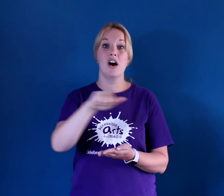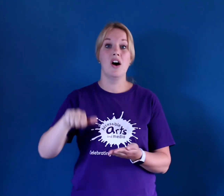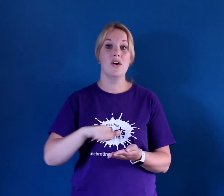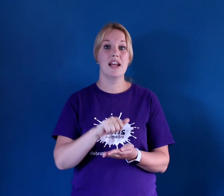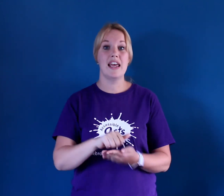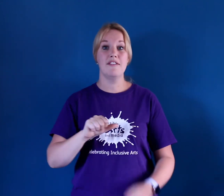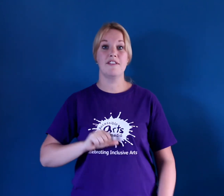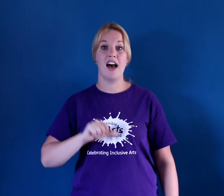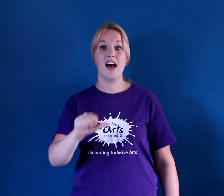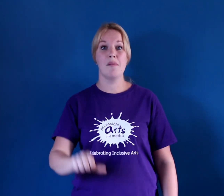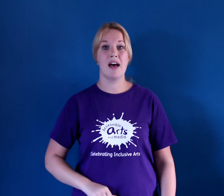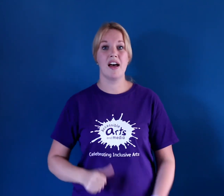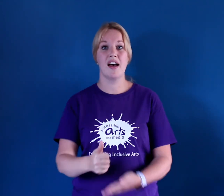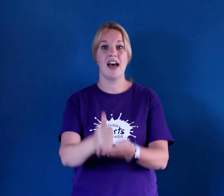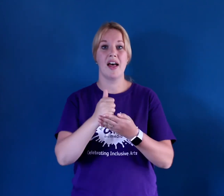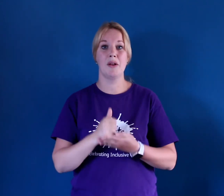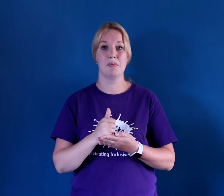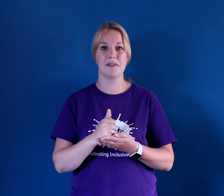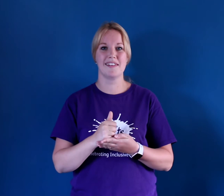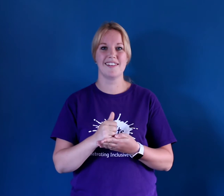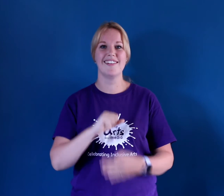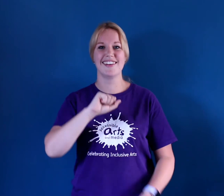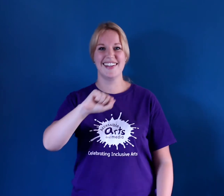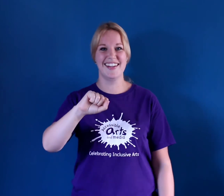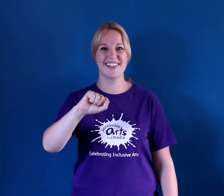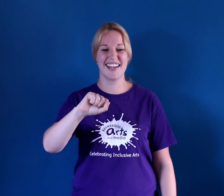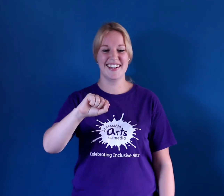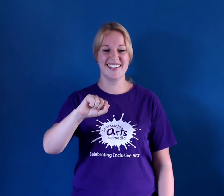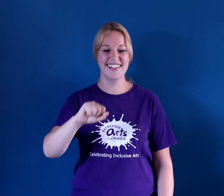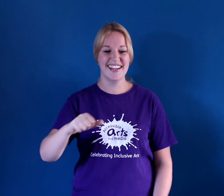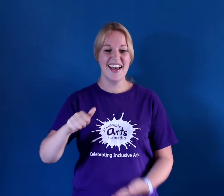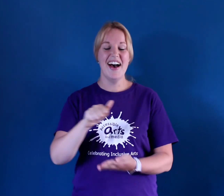Holy farmer help. Your turn.